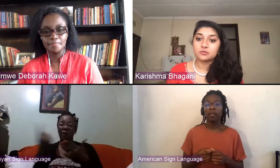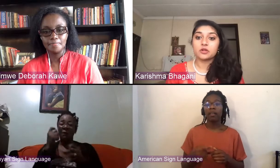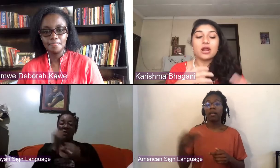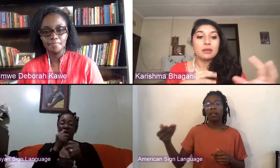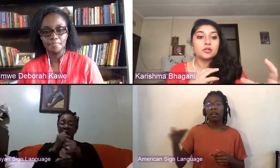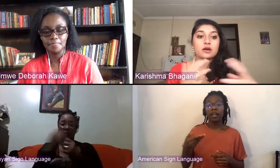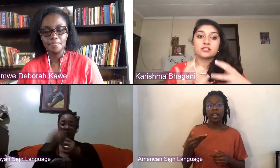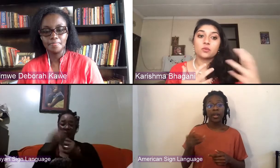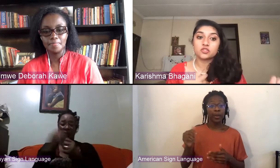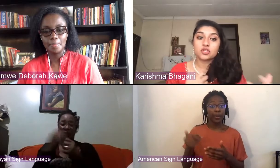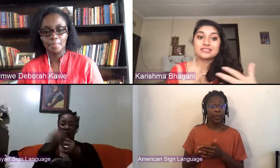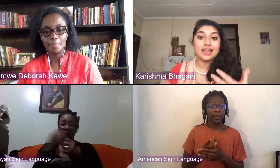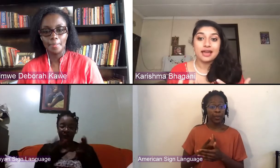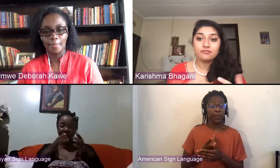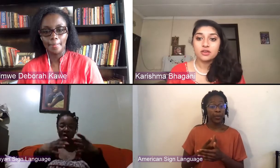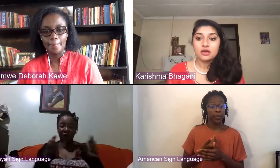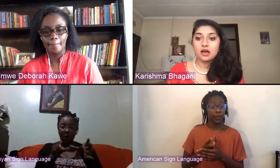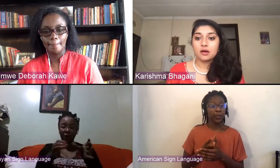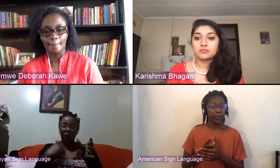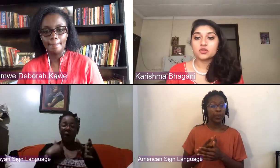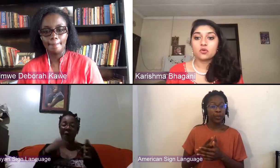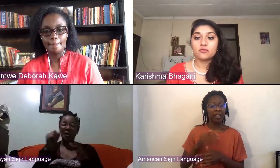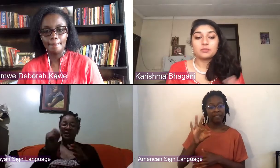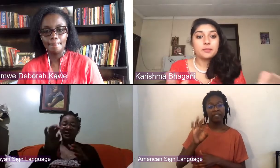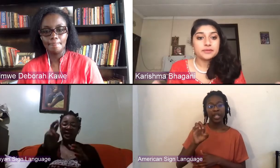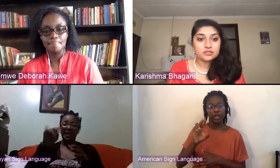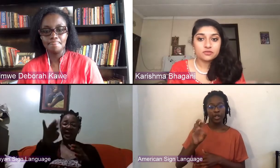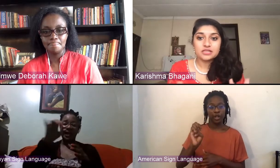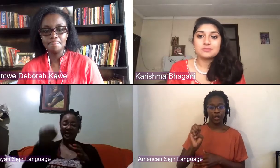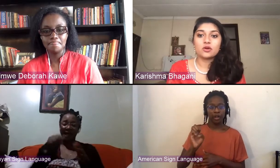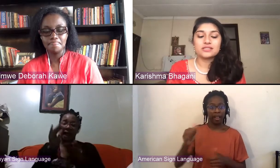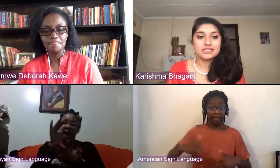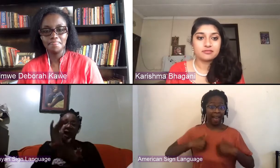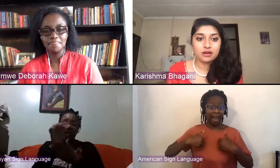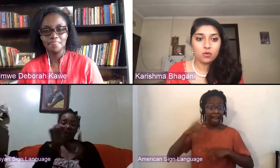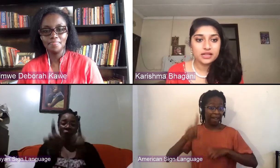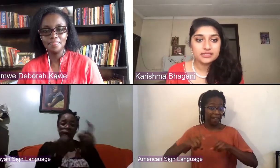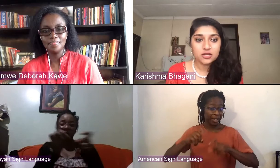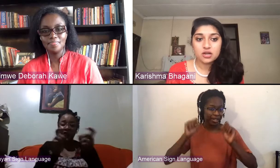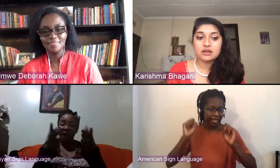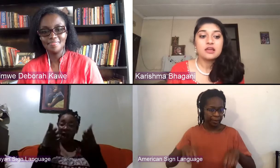where you're able to ask questions live. So for the purposes of this because it is a recorded session